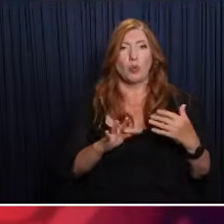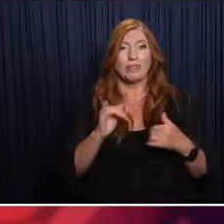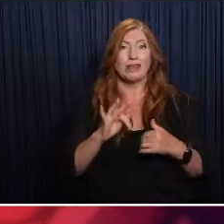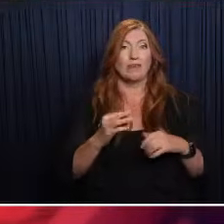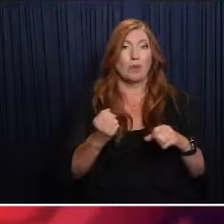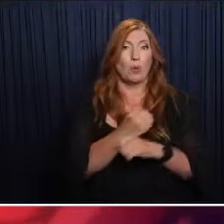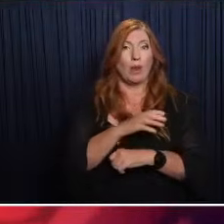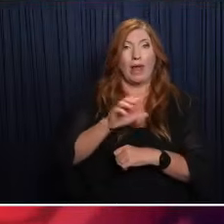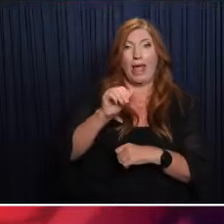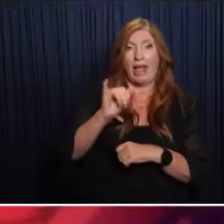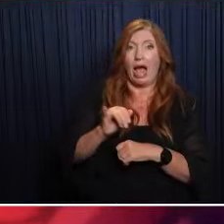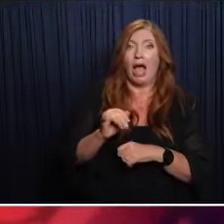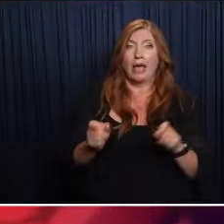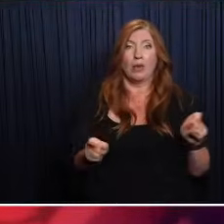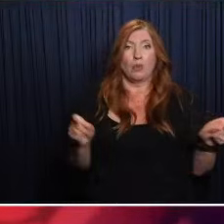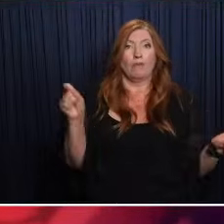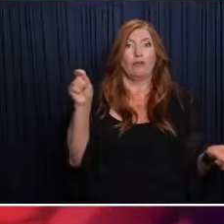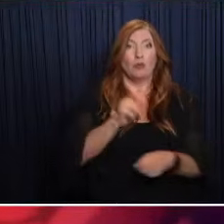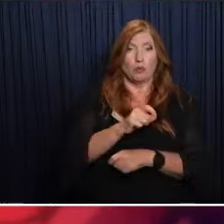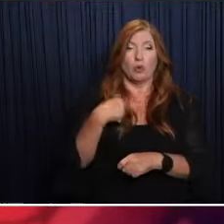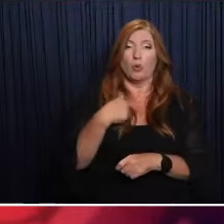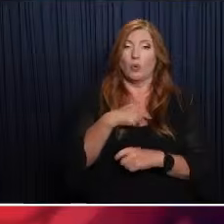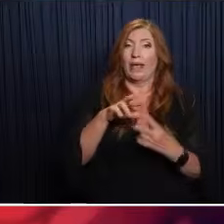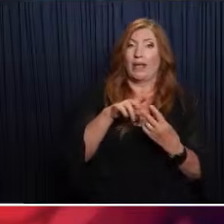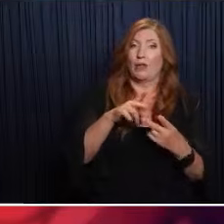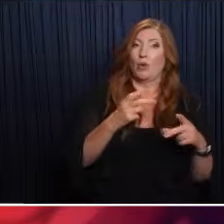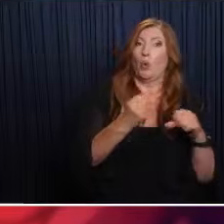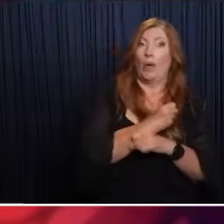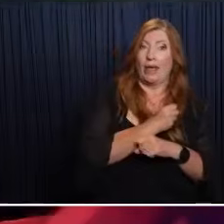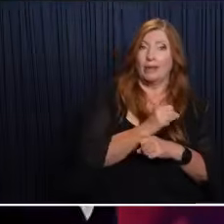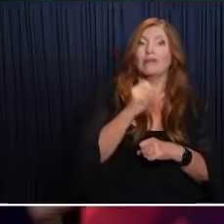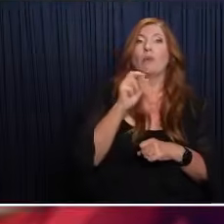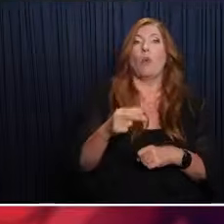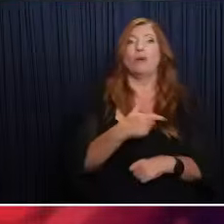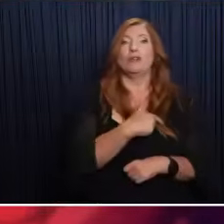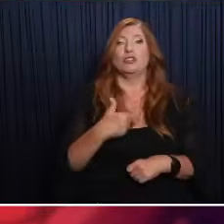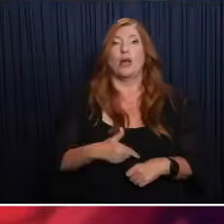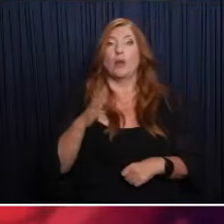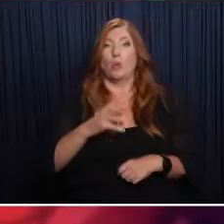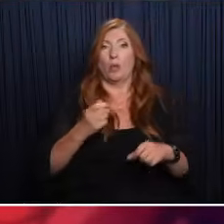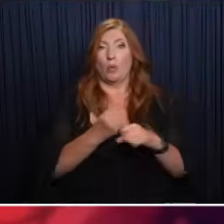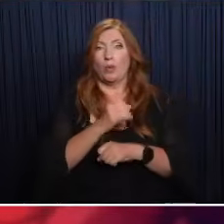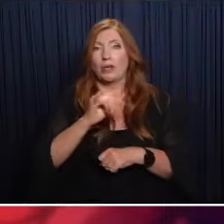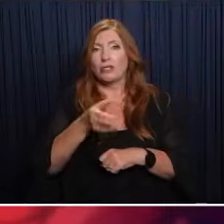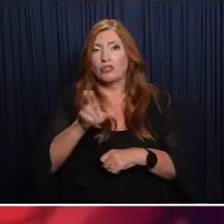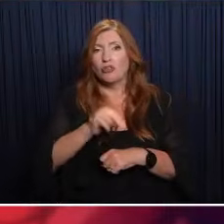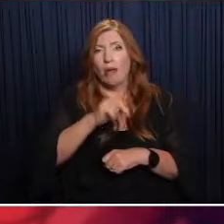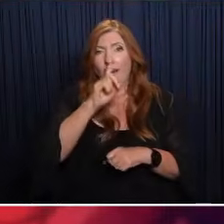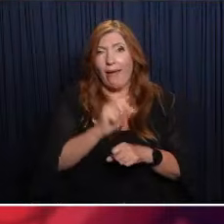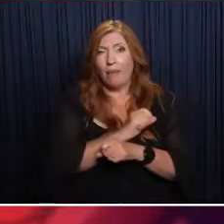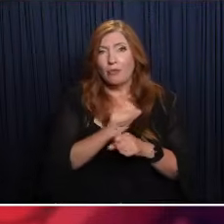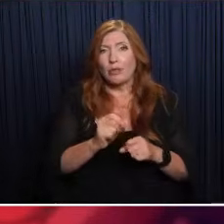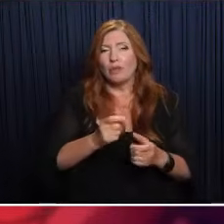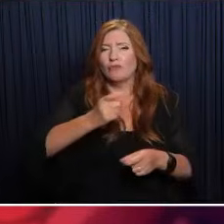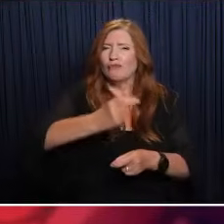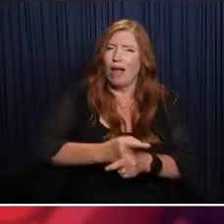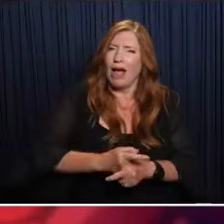BUSINESS AND STARTING COMPANIES ON OUR OWN. WE DON'T HAVE A CHOICE IF WE WIN THE AI REVOLUTION. WE WILL WIN IT OR CHINA WILL